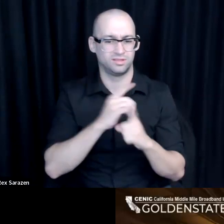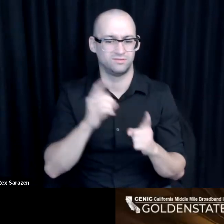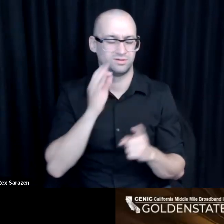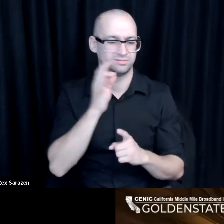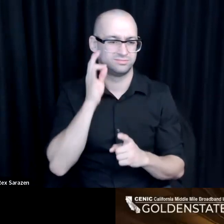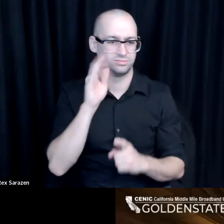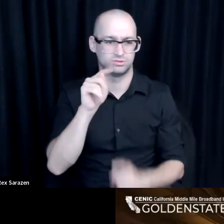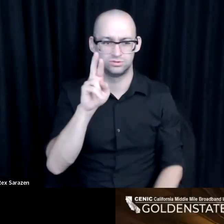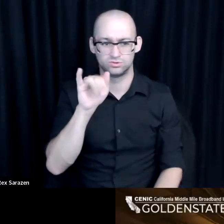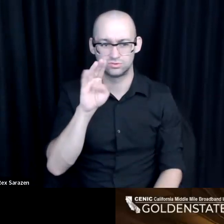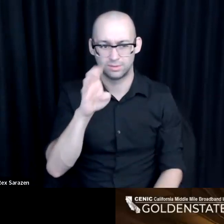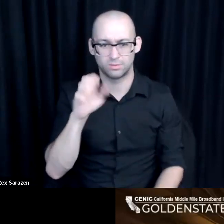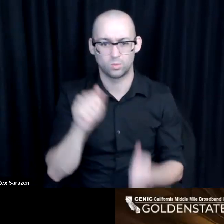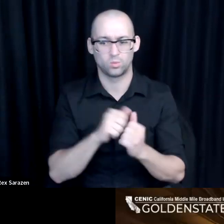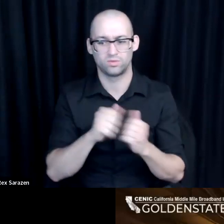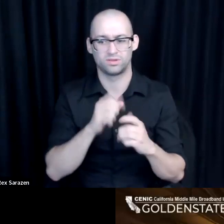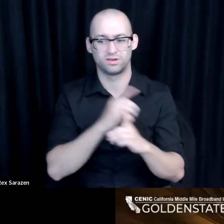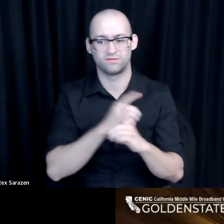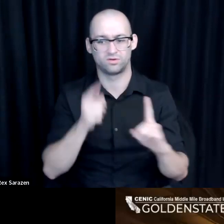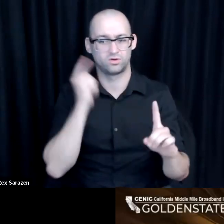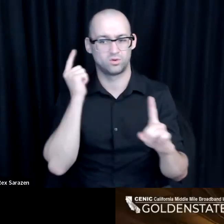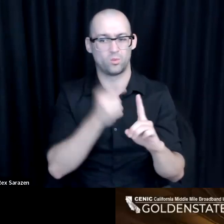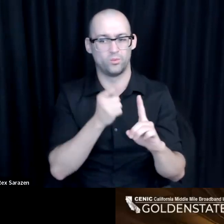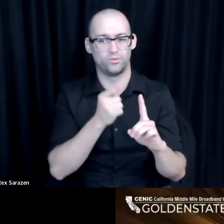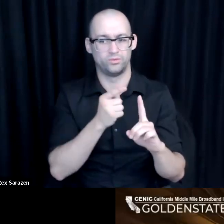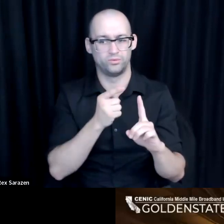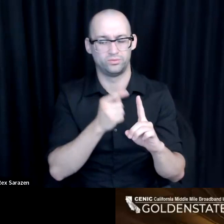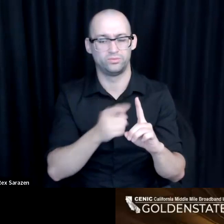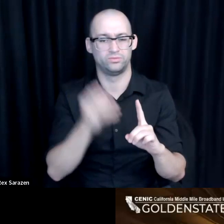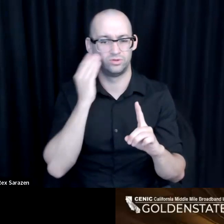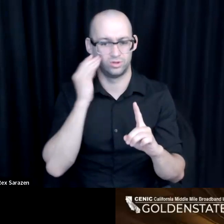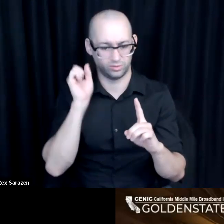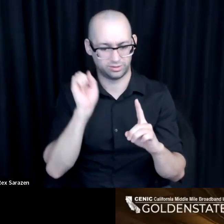you know, goals that you know could be achieved through leveraging this funding. So